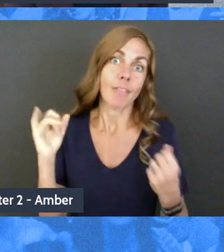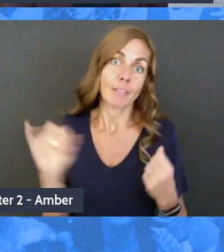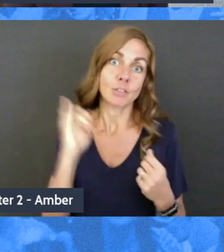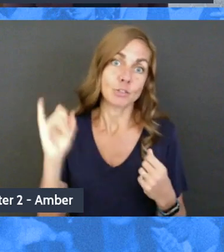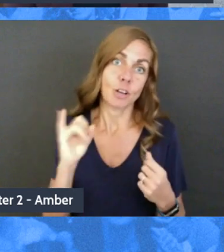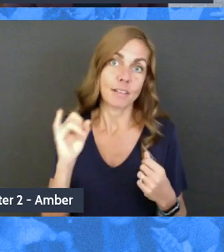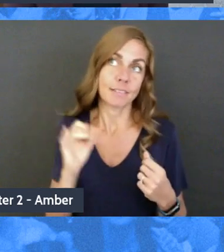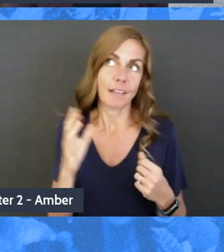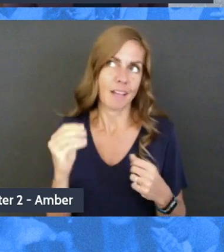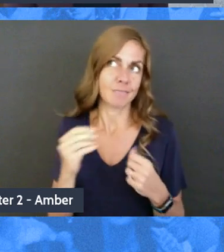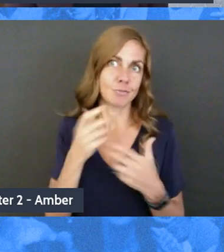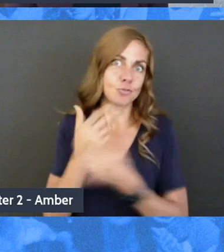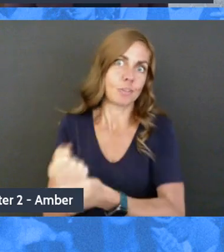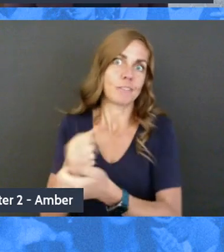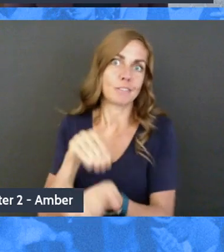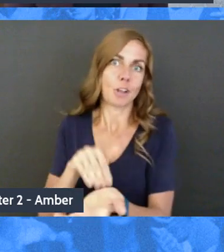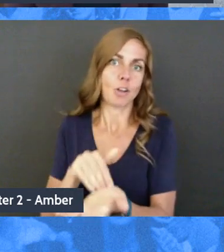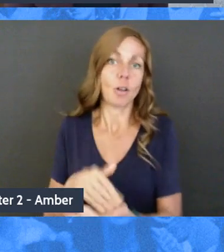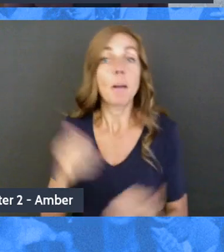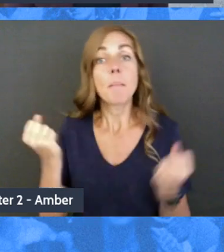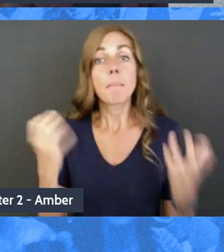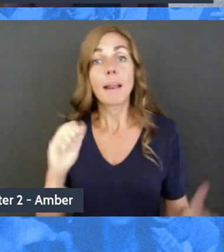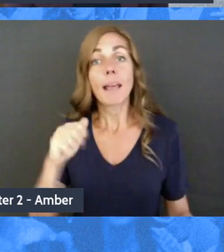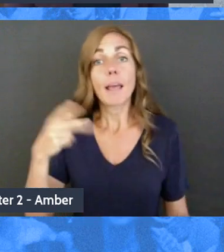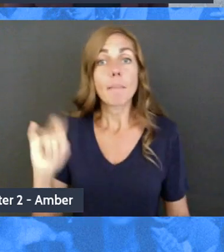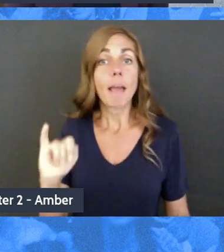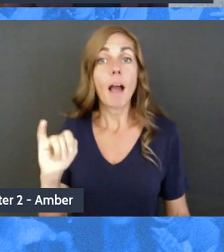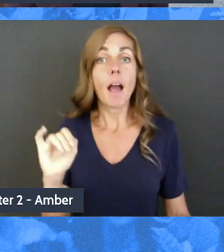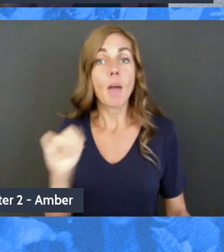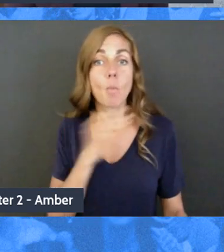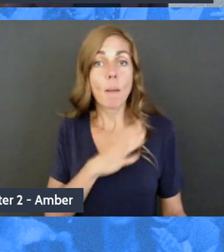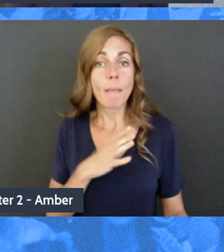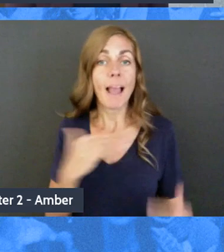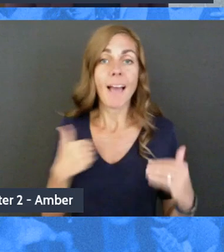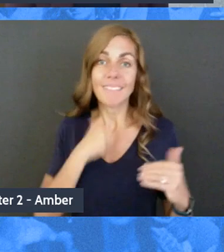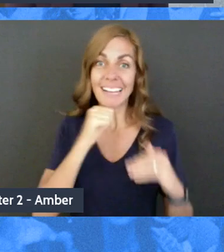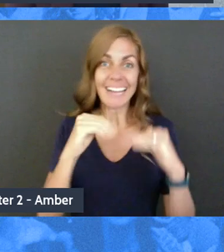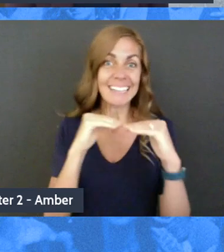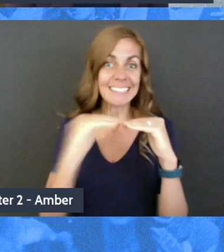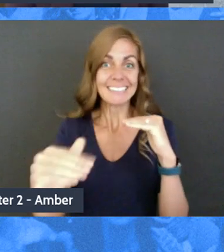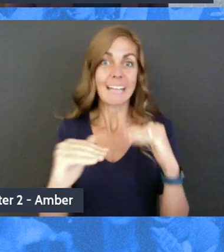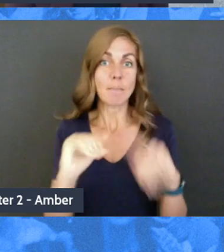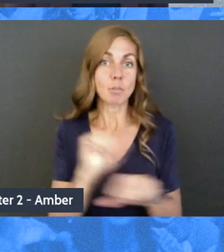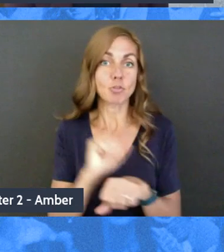So for many AAPI women, having an unstable job, without regular access to health care means being forced to choose